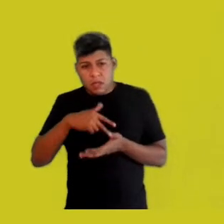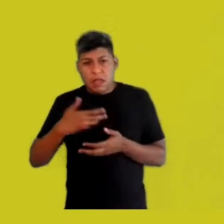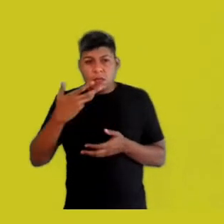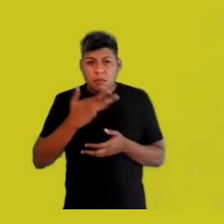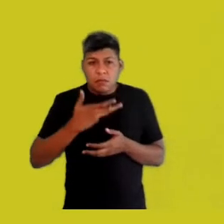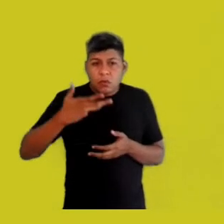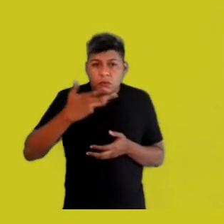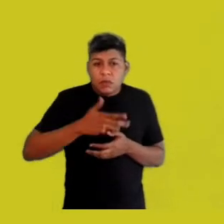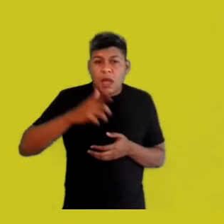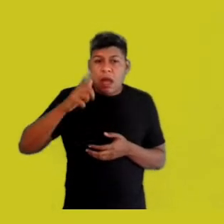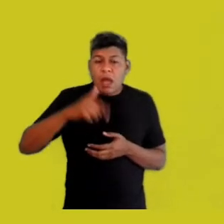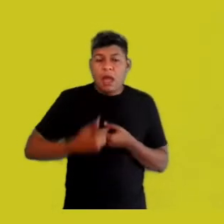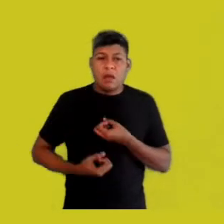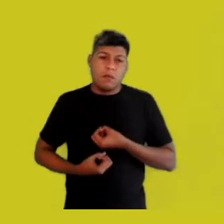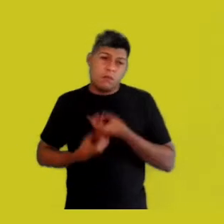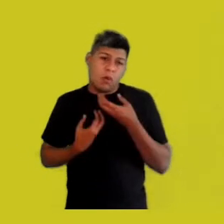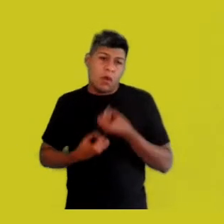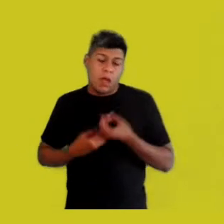poetics of fetish?